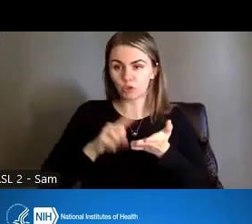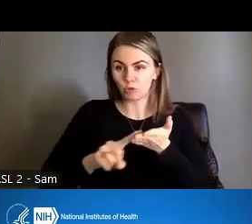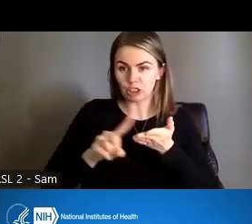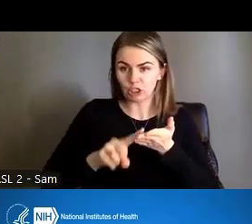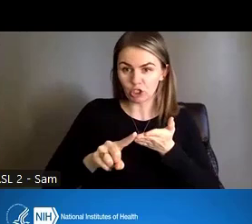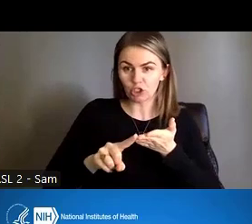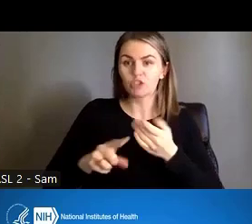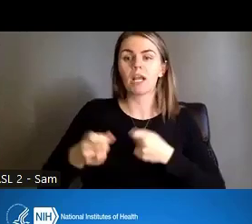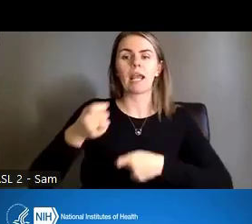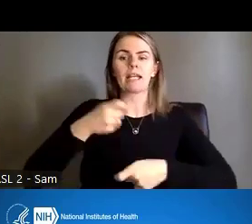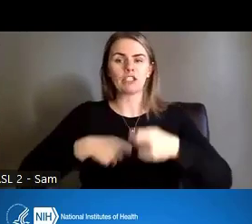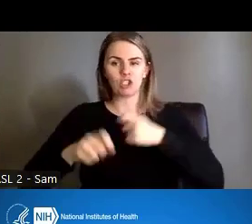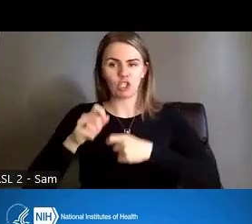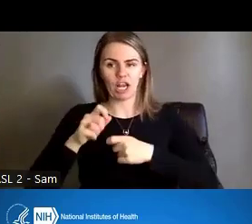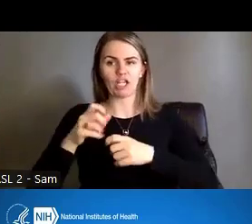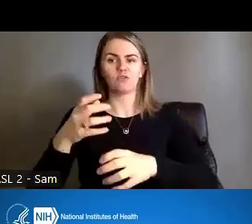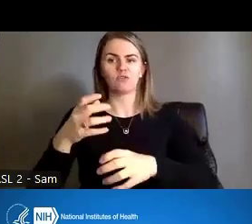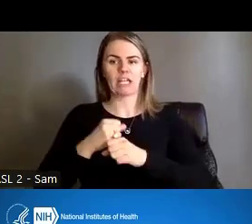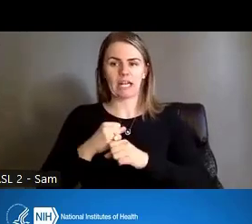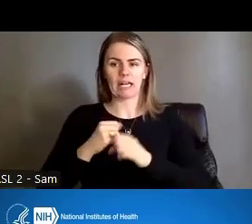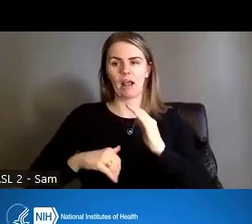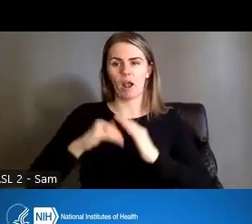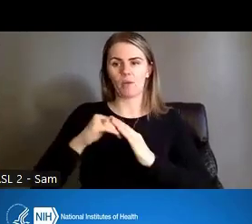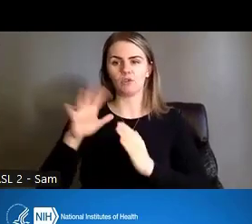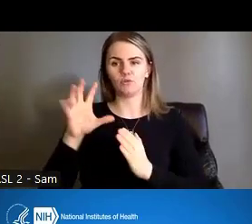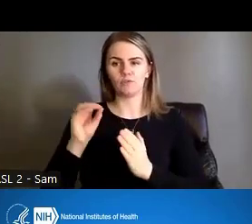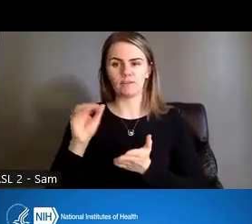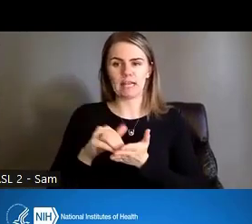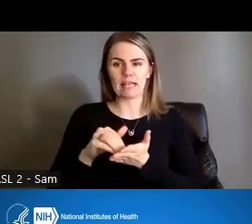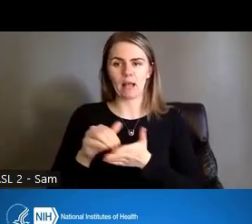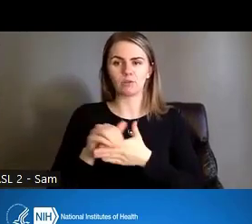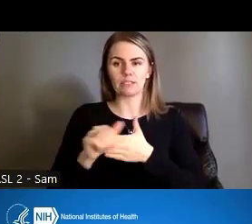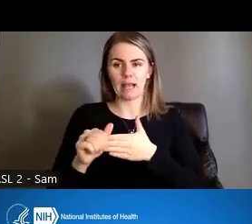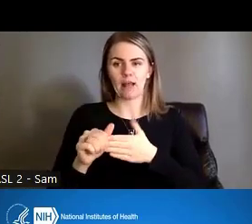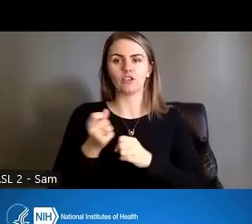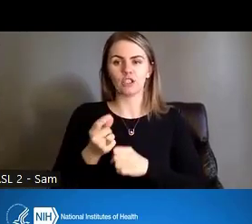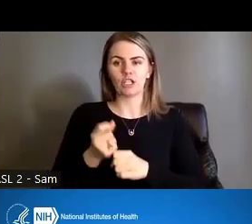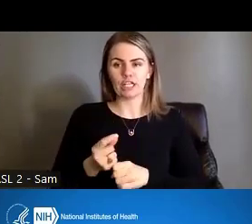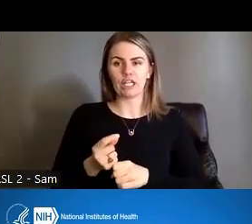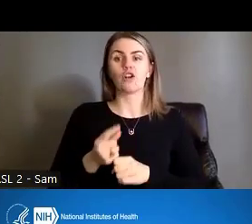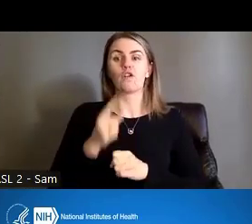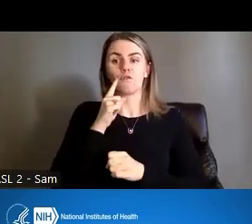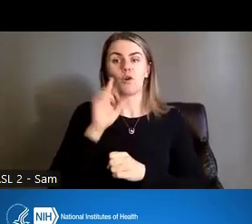to $50,000 per year of your student loans repaid.